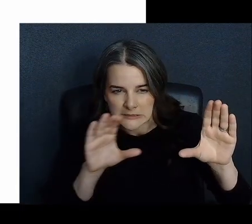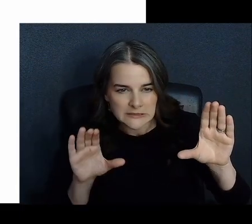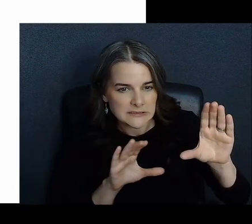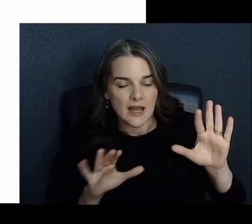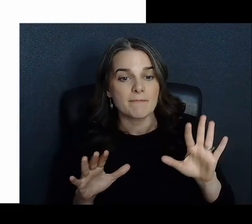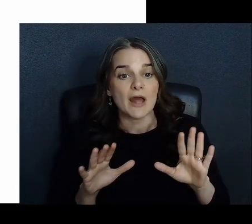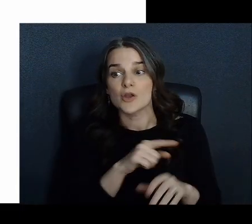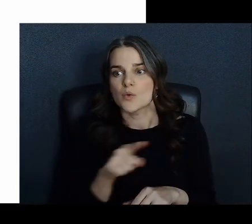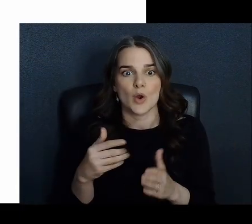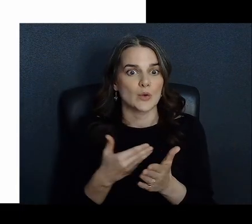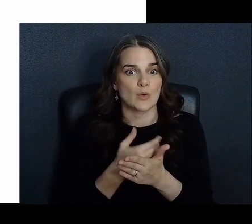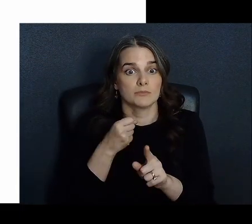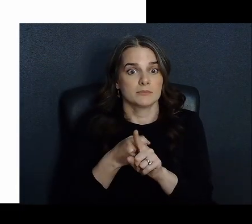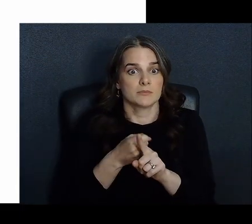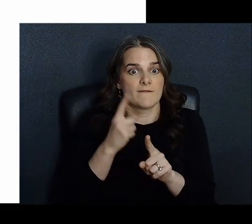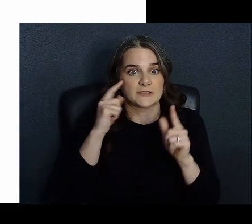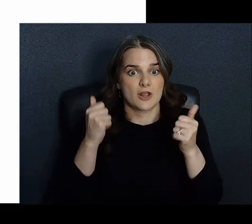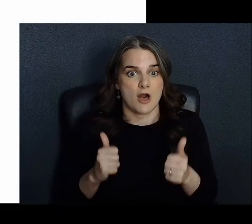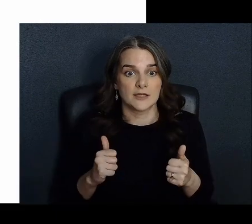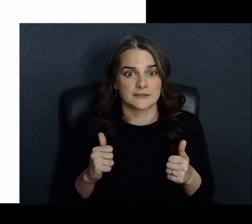it's really a great step into using accessibility.